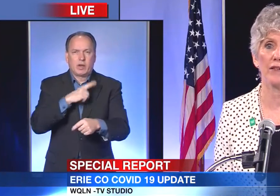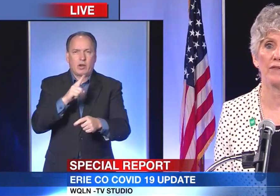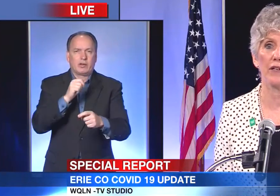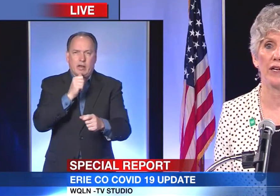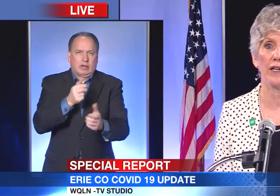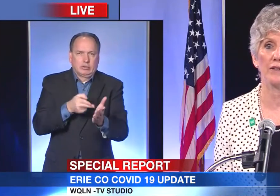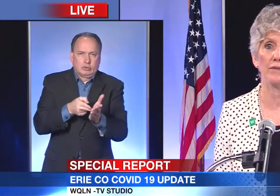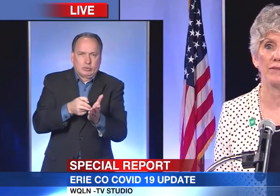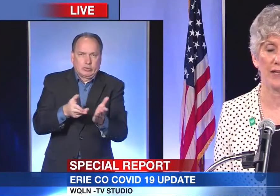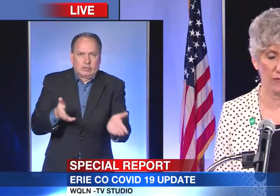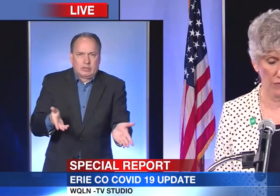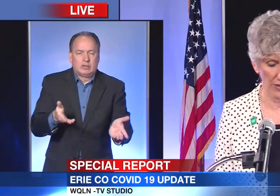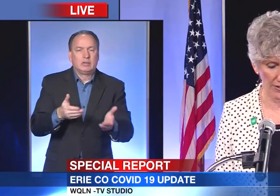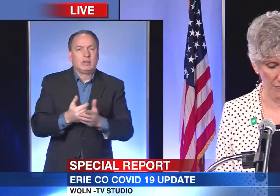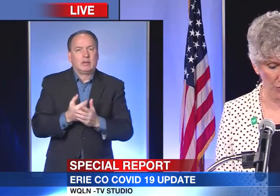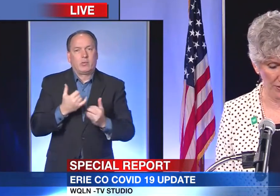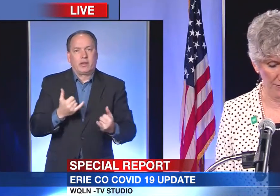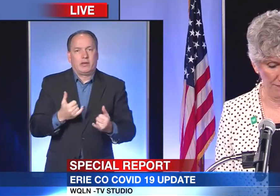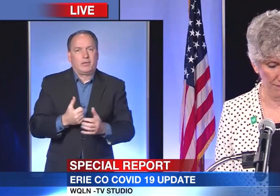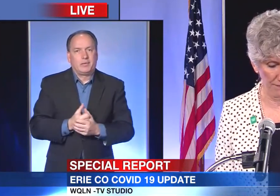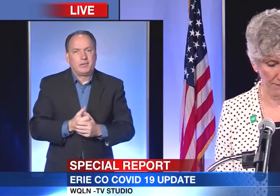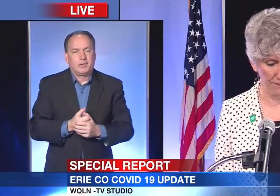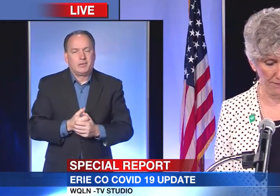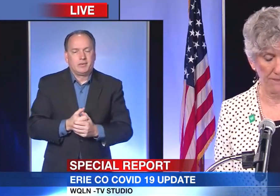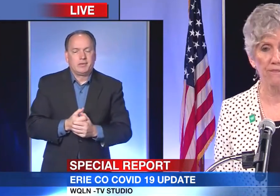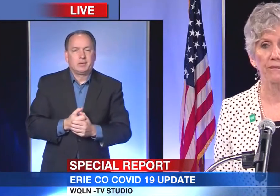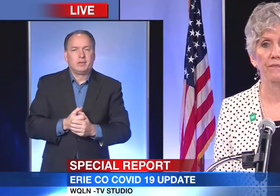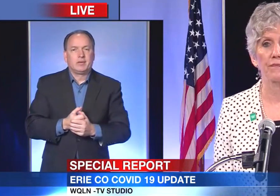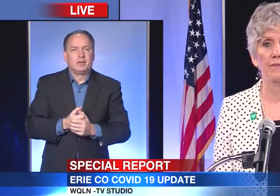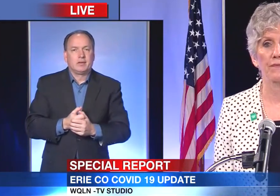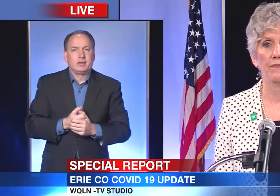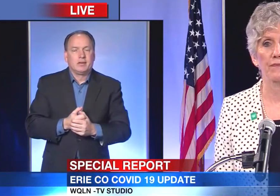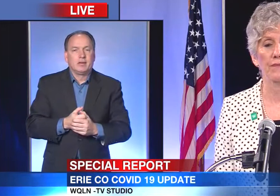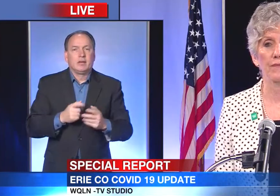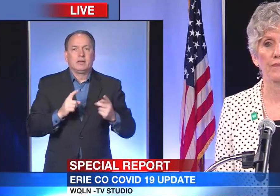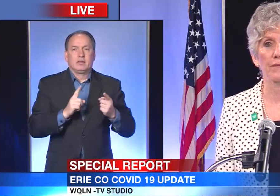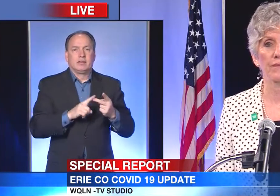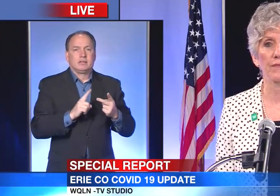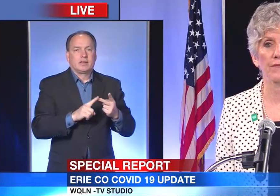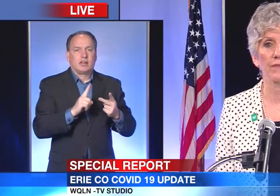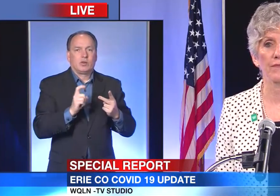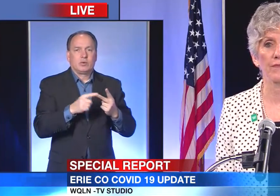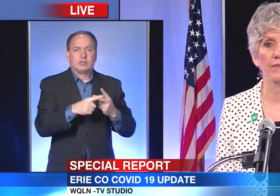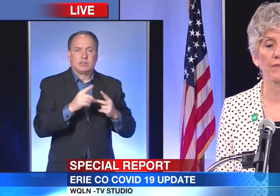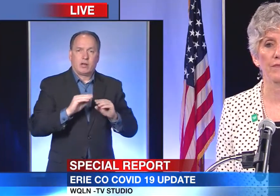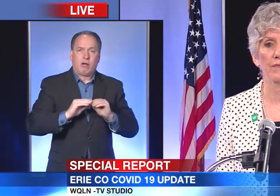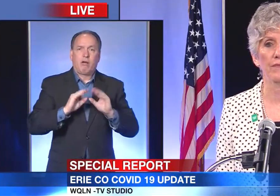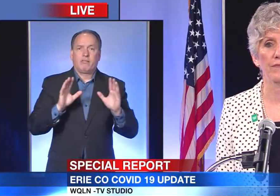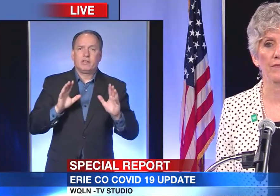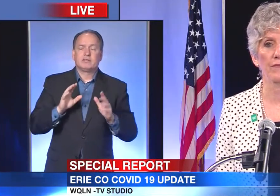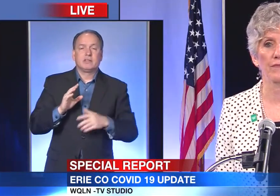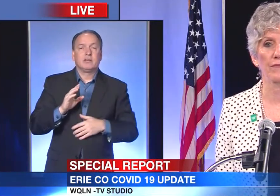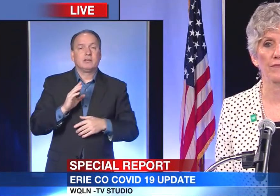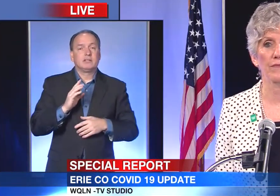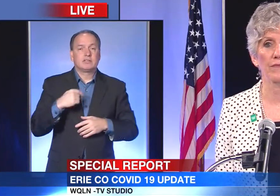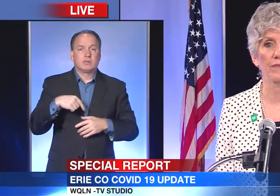ABOUT THE REAL SPECIFIC BUSINESSES THAT WE ARE UNCLEAR OF RIGHT AT THIS MOMENT.